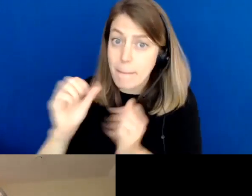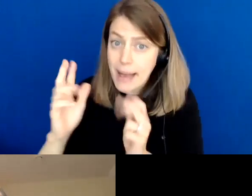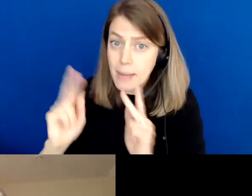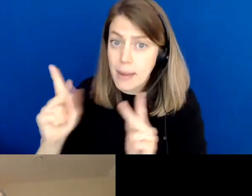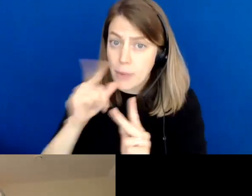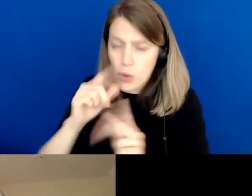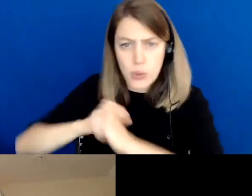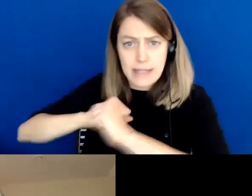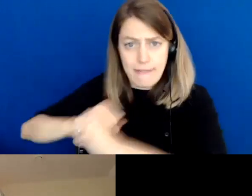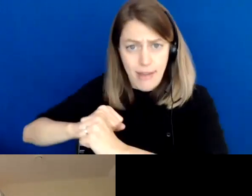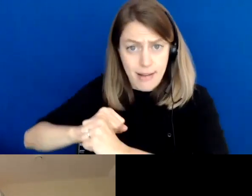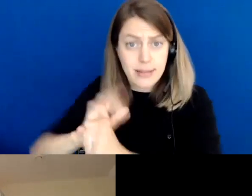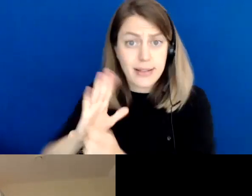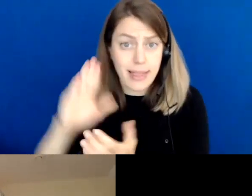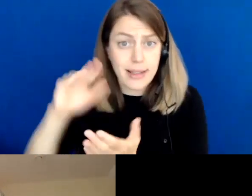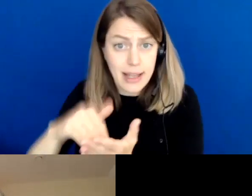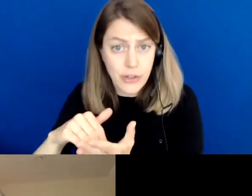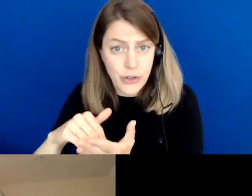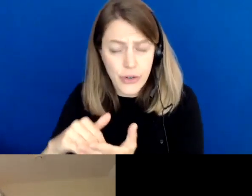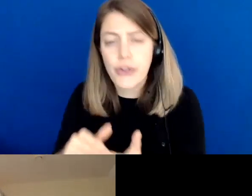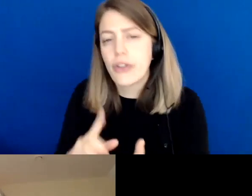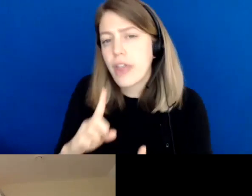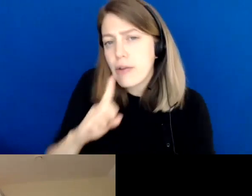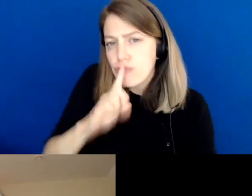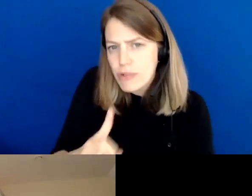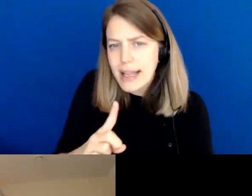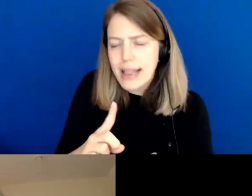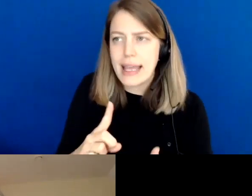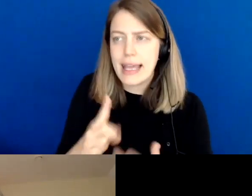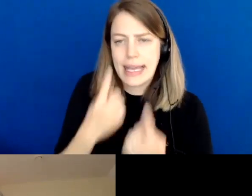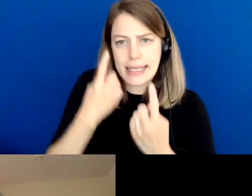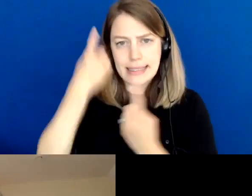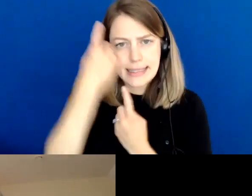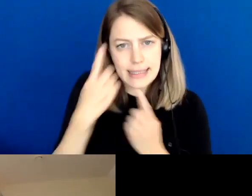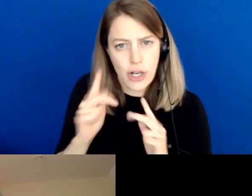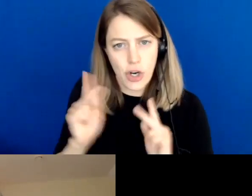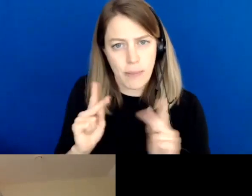placed people with disabilities in a realm